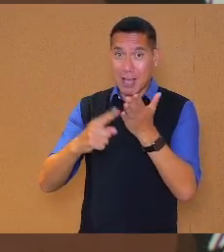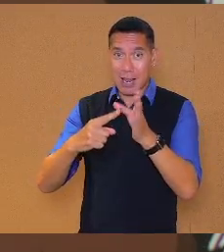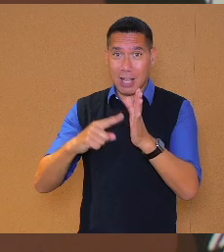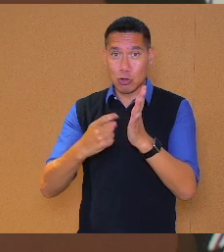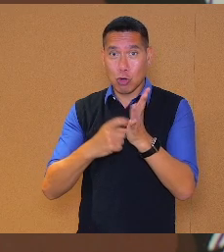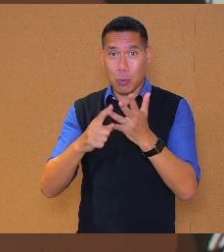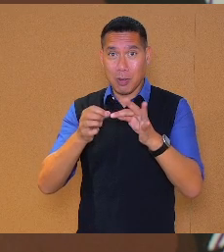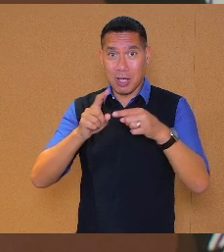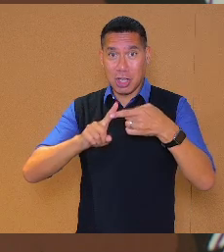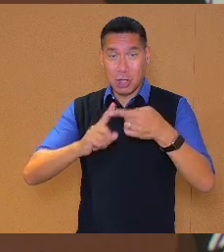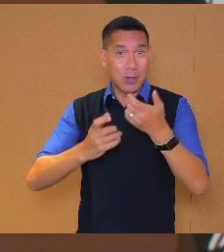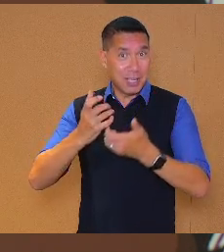at Latrobe University. Now we would like to give you a